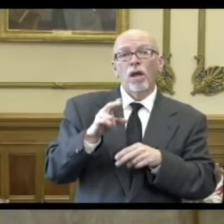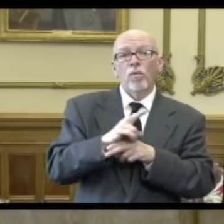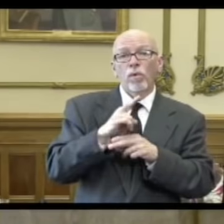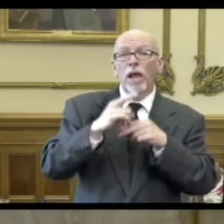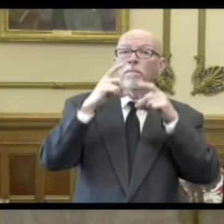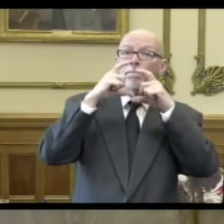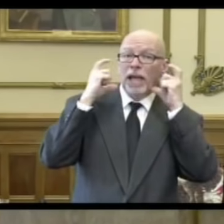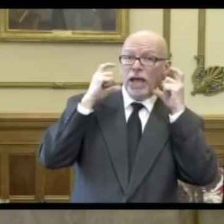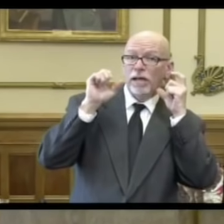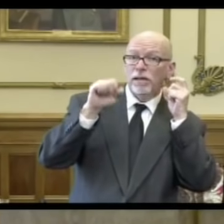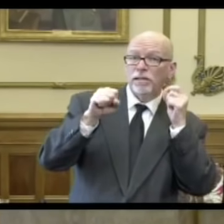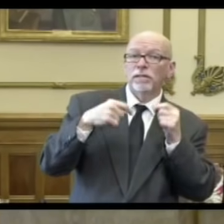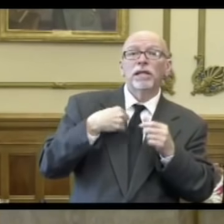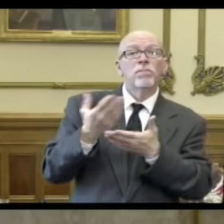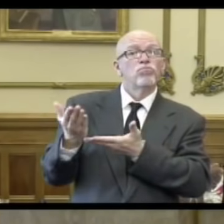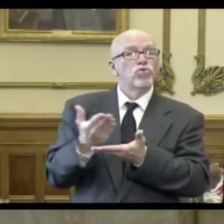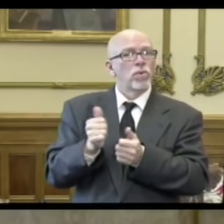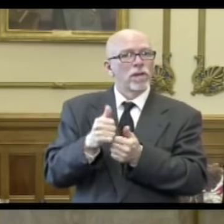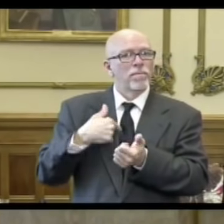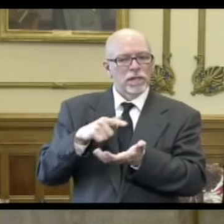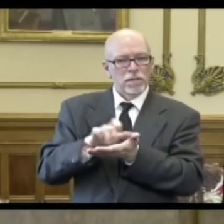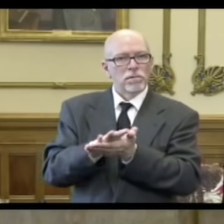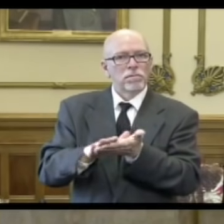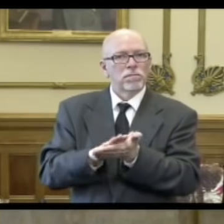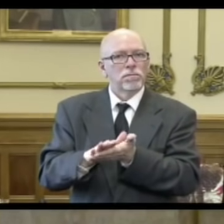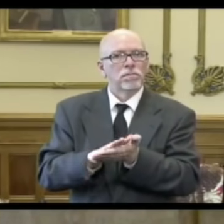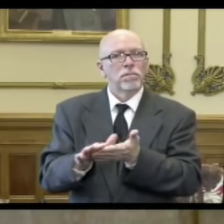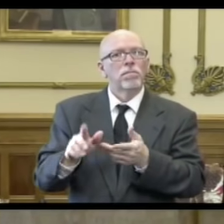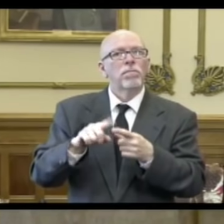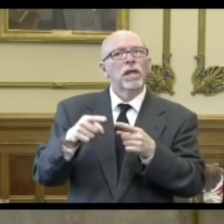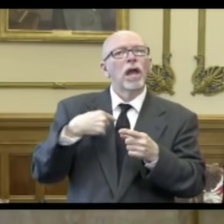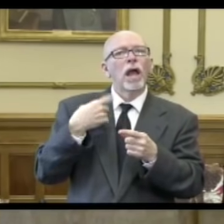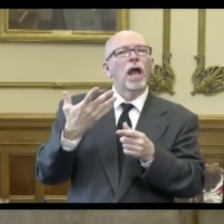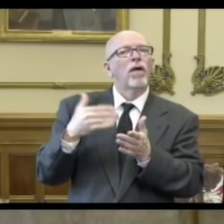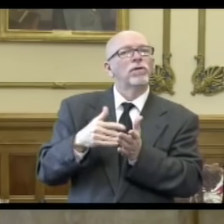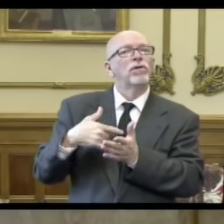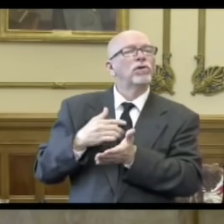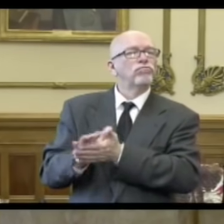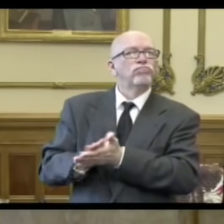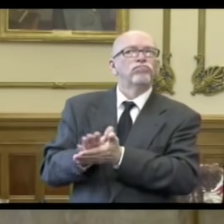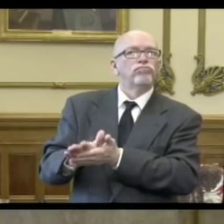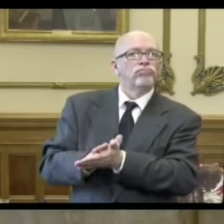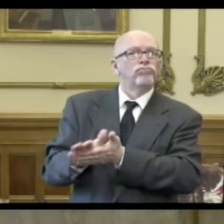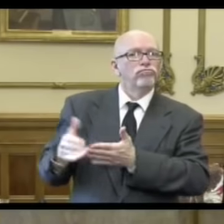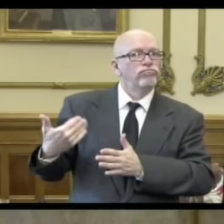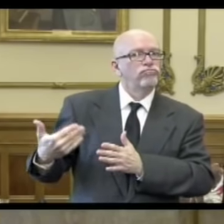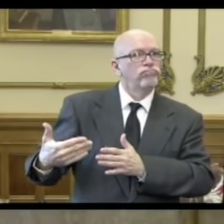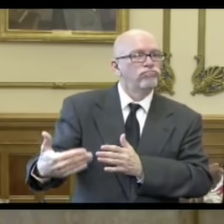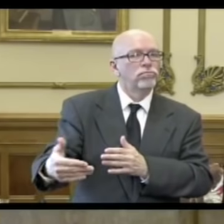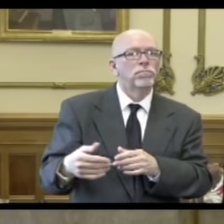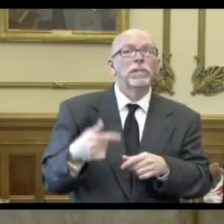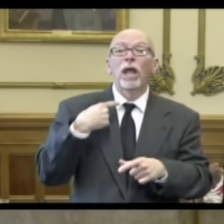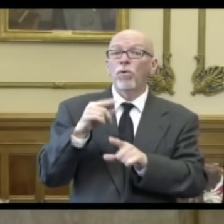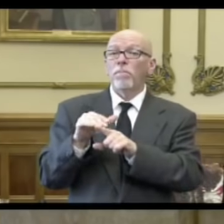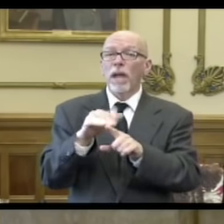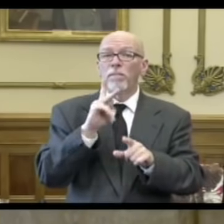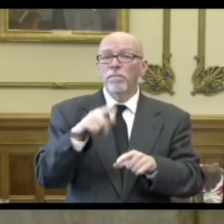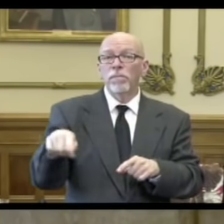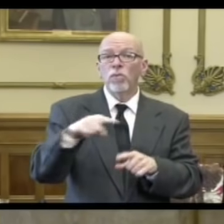THE VIRUS AROUND SO MY RECOMMENDATION AND WHAT I'VE BEEN TELLING OTHER PEOPLE TO DO WHEN I GO TO THE GROCERY STORE IS I WEAR A MASK I BRING